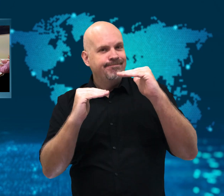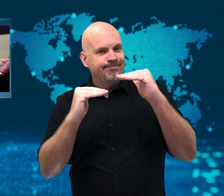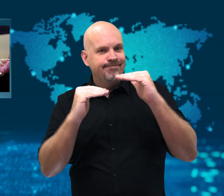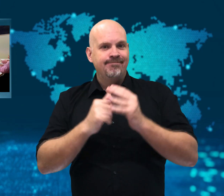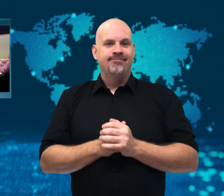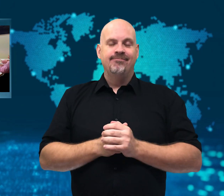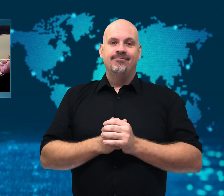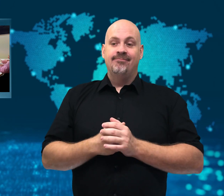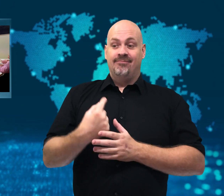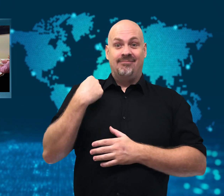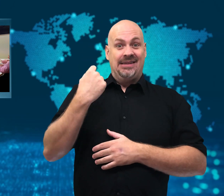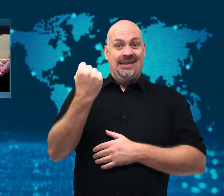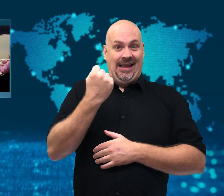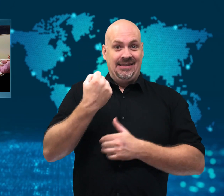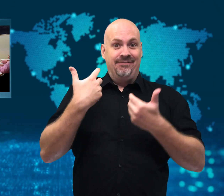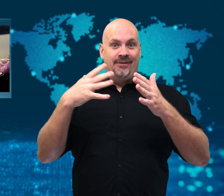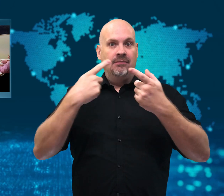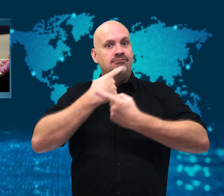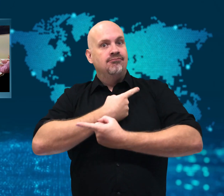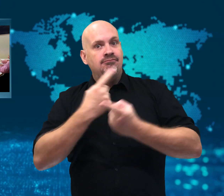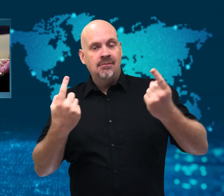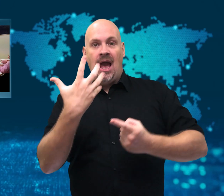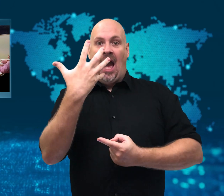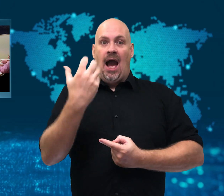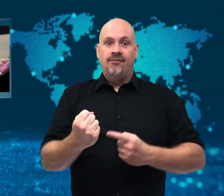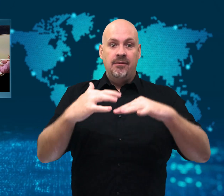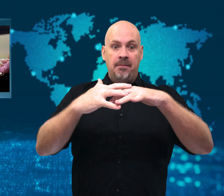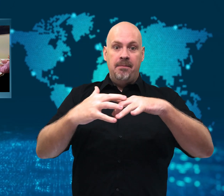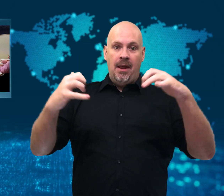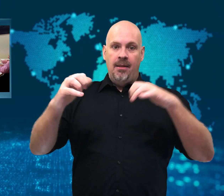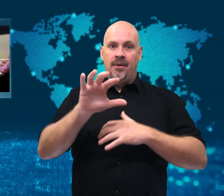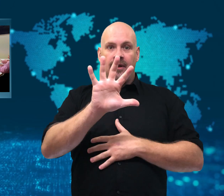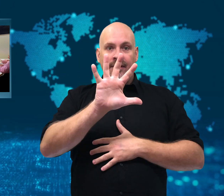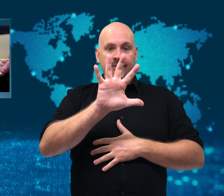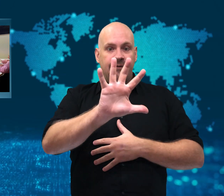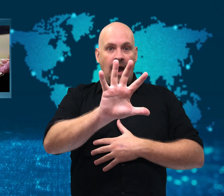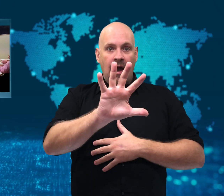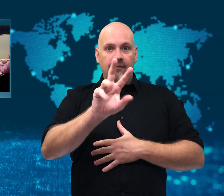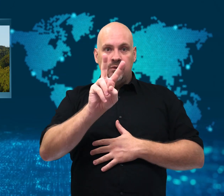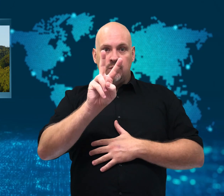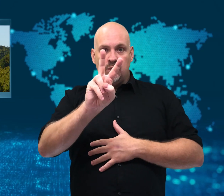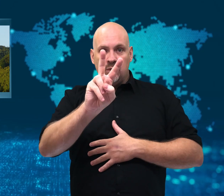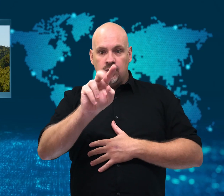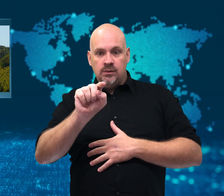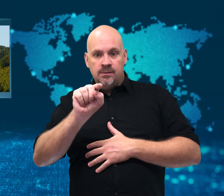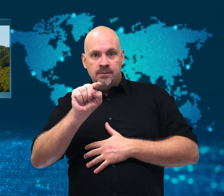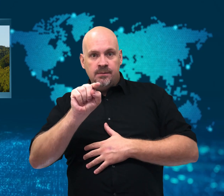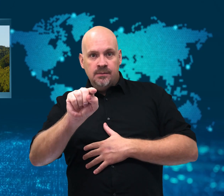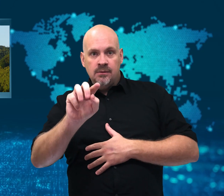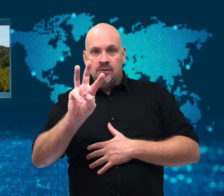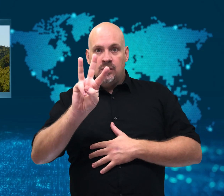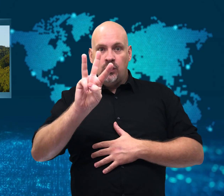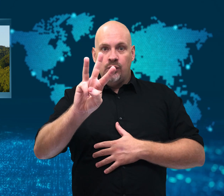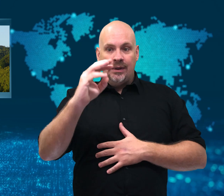most of Iceland’s parliamentary seats. Last Sunday,